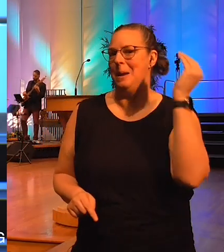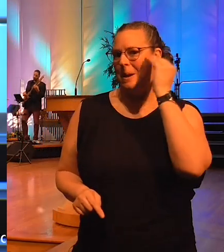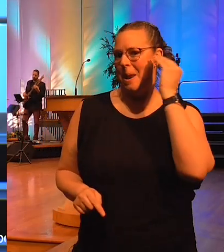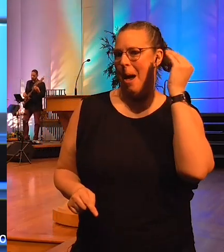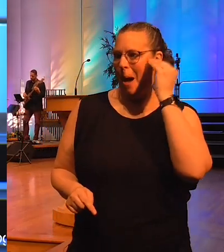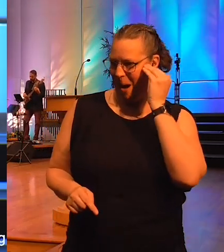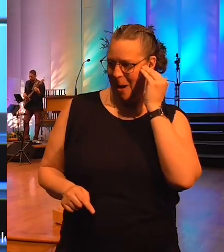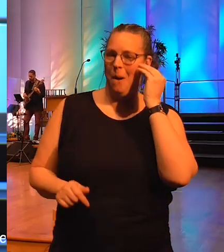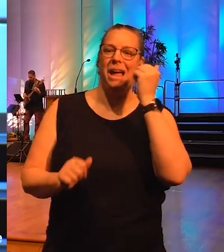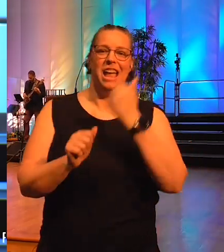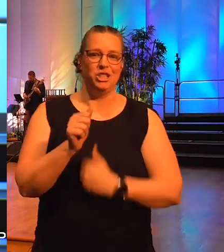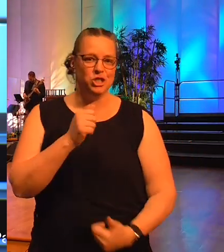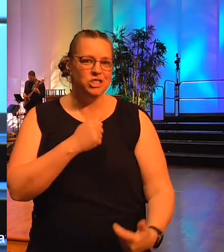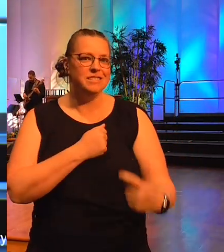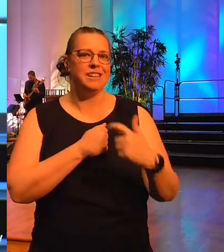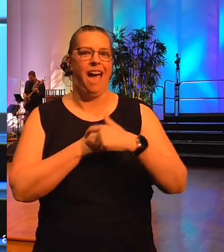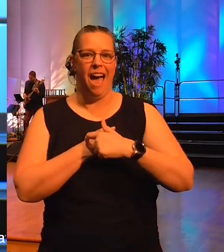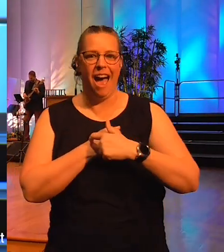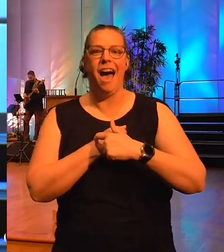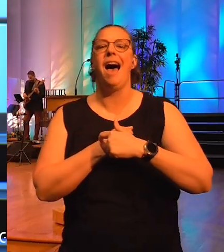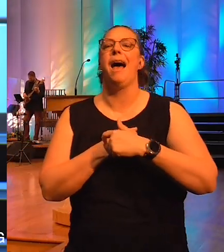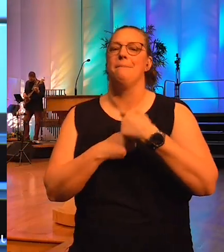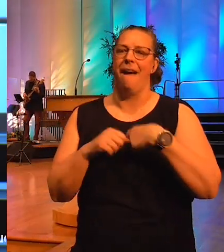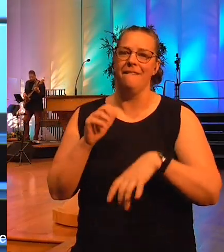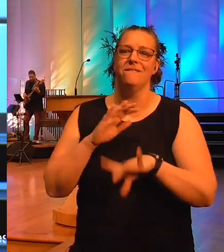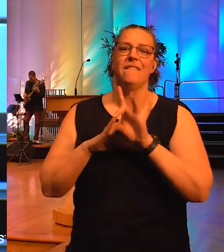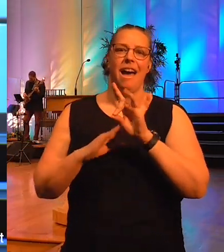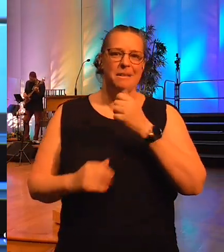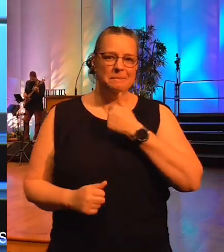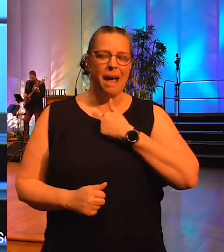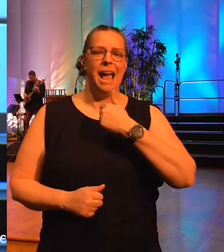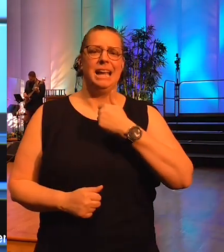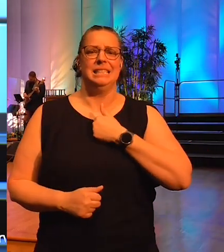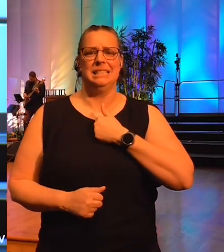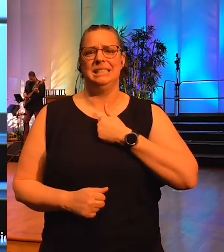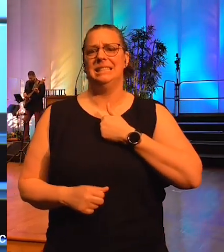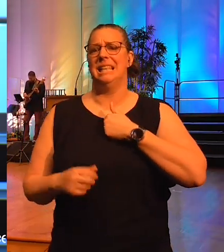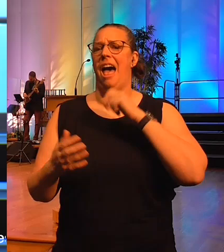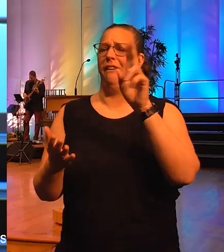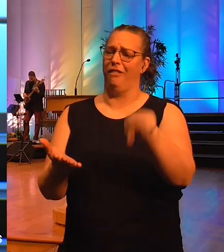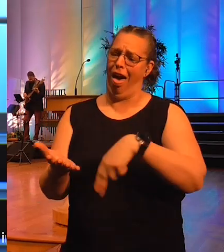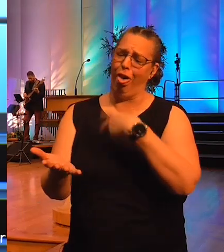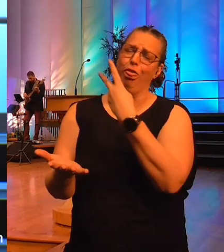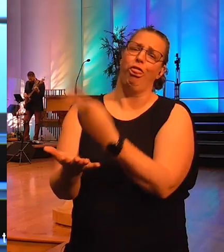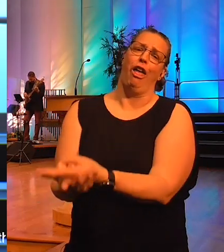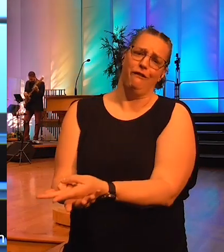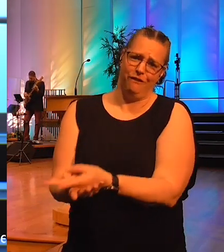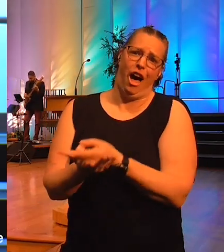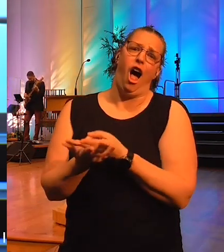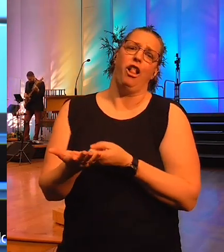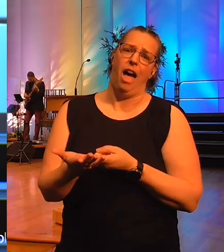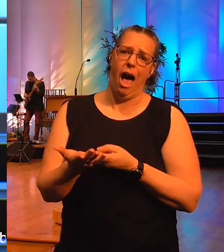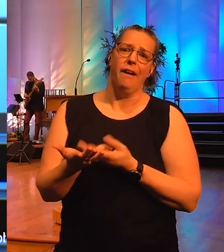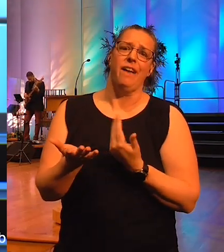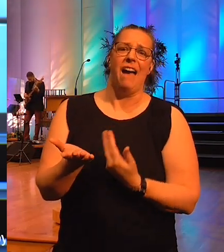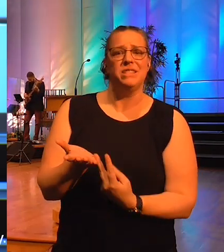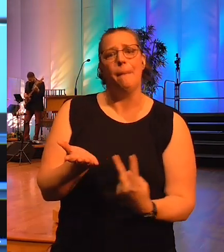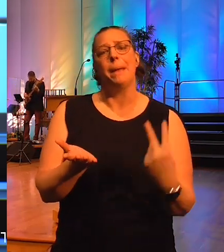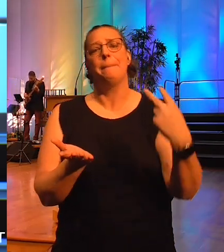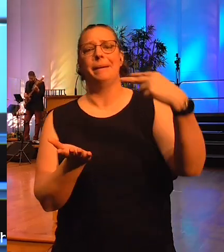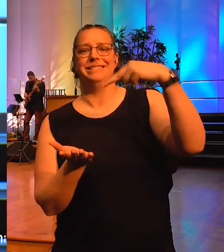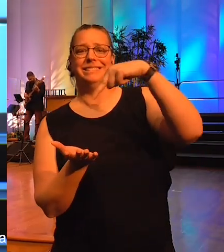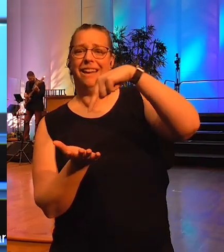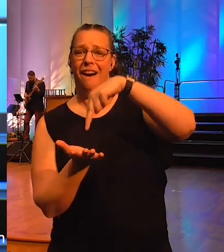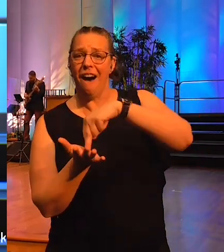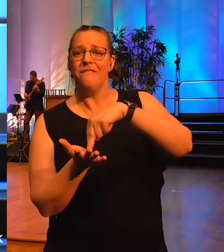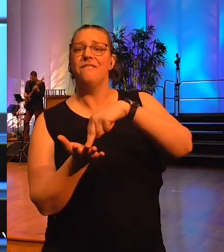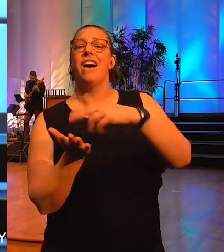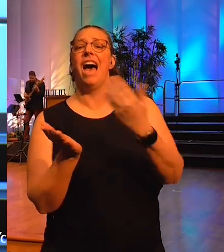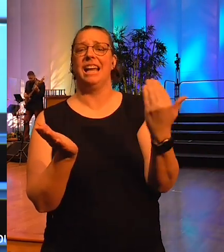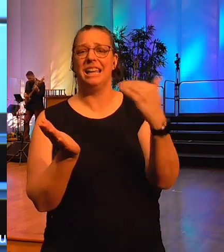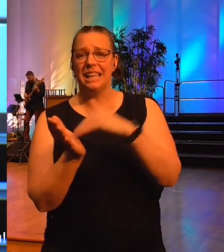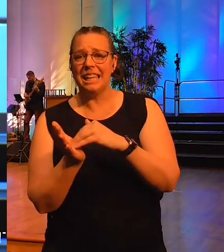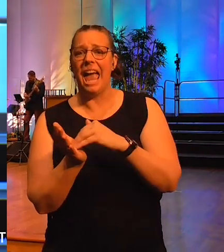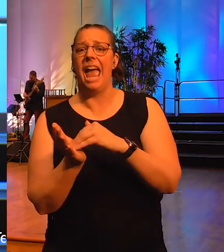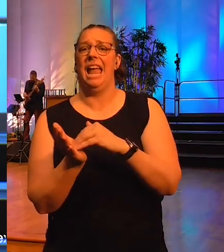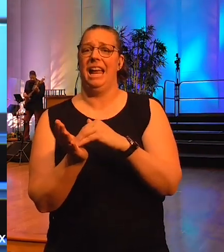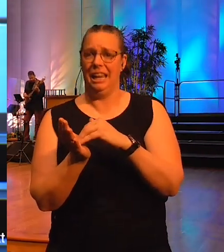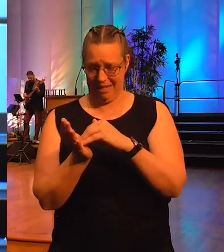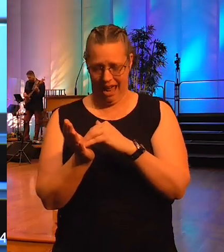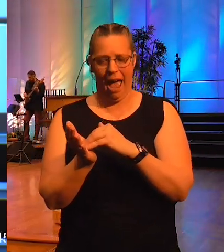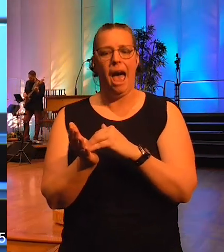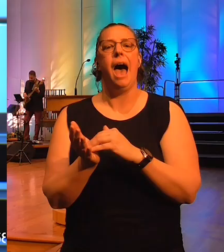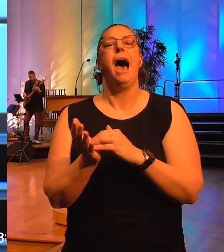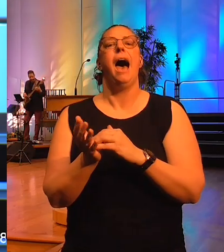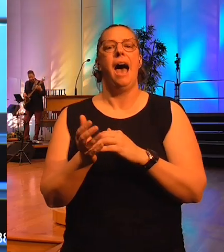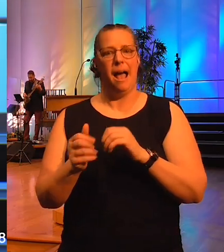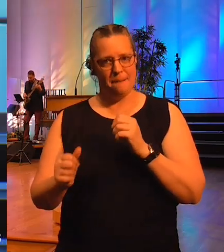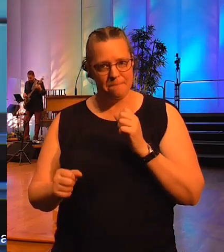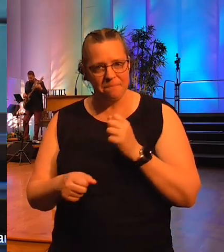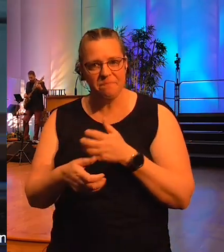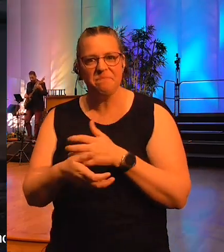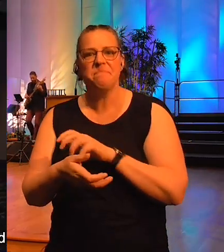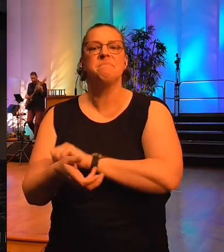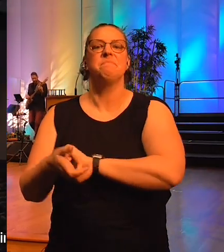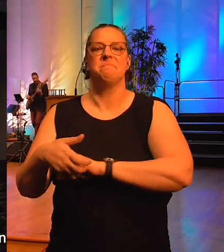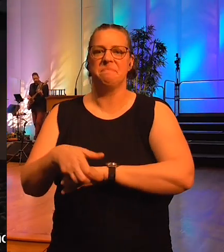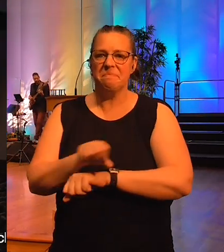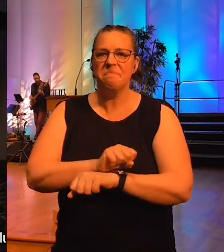each time I find myself flat on my face I pick myself up and get back in the race that's Li